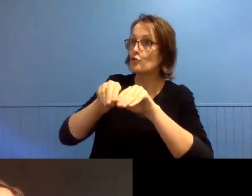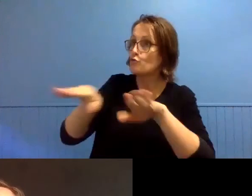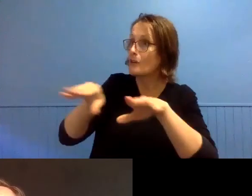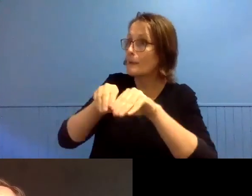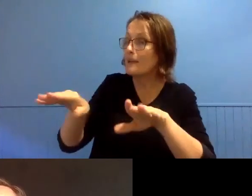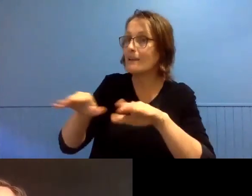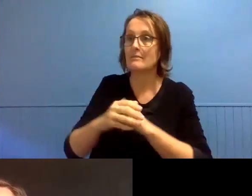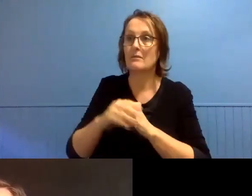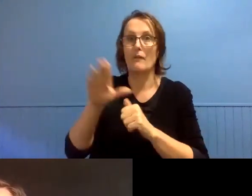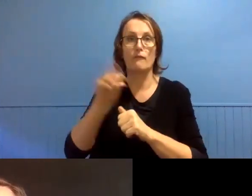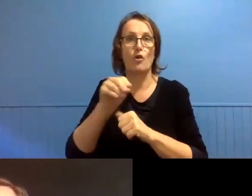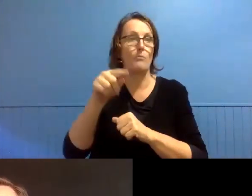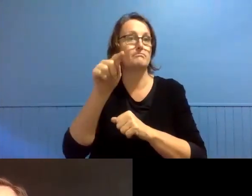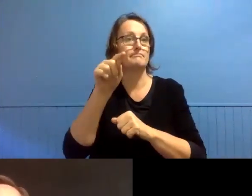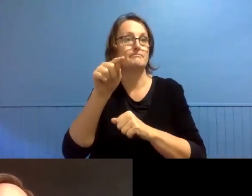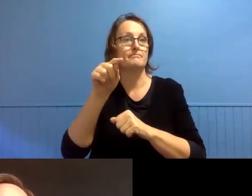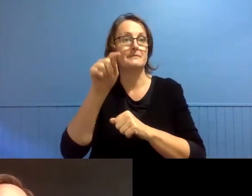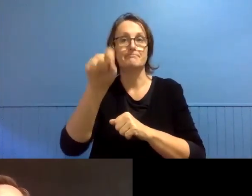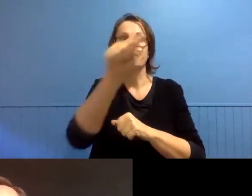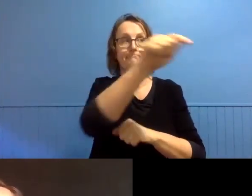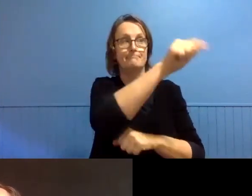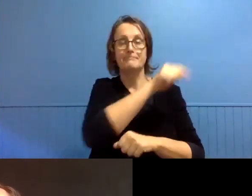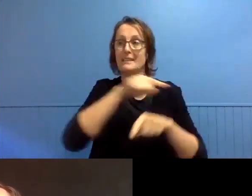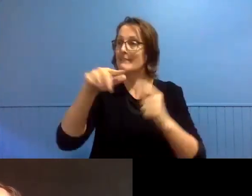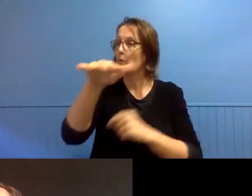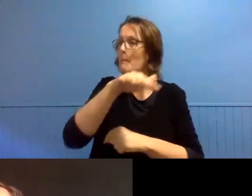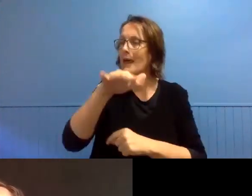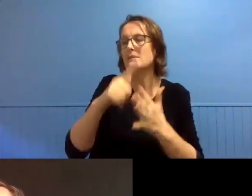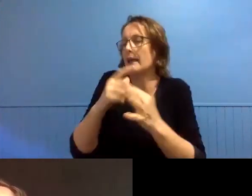multiple different places, so particularly, let's say, like we're